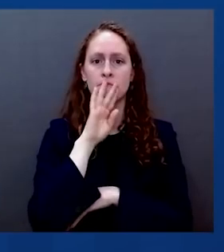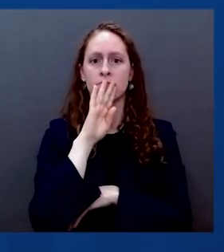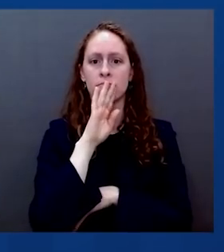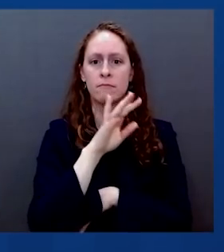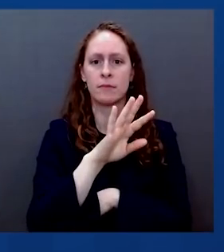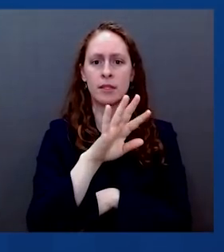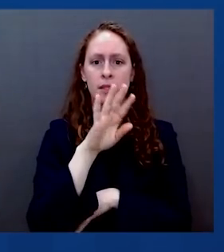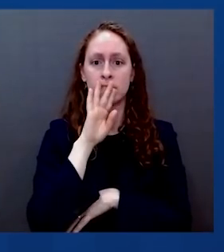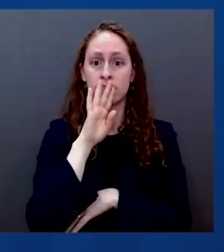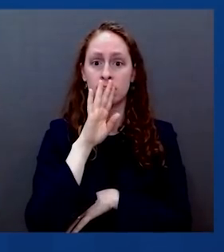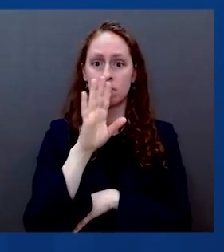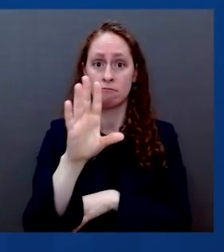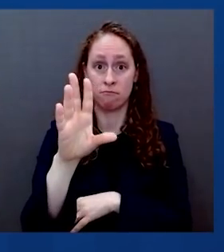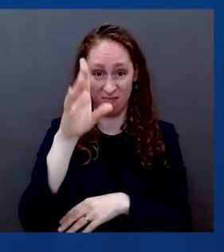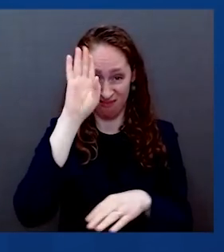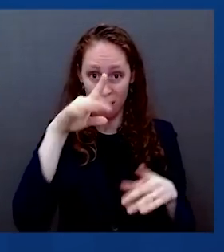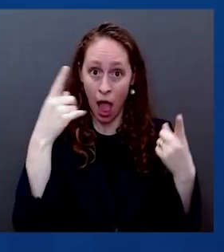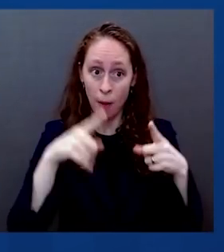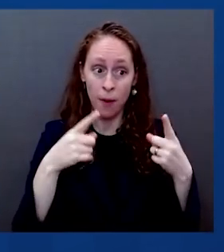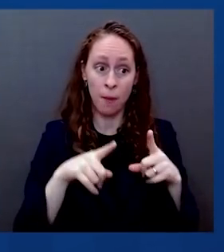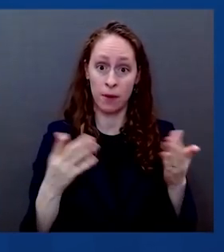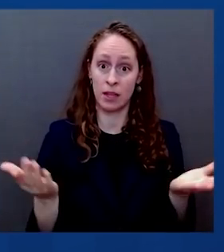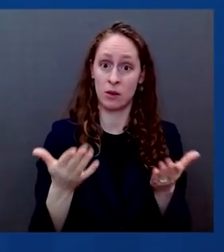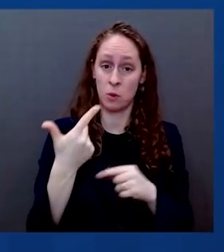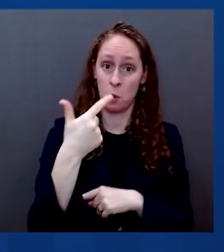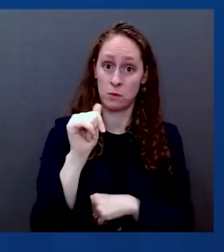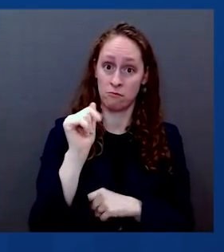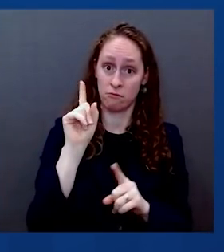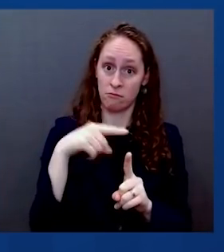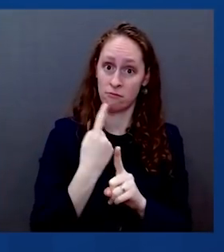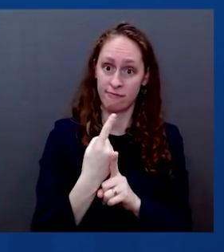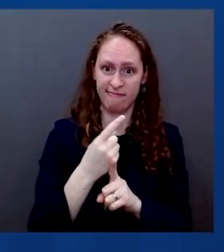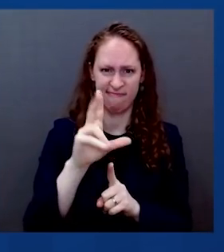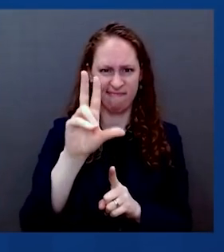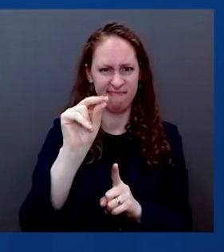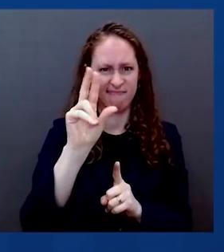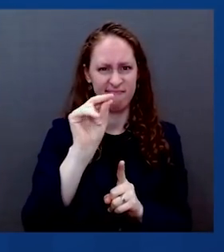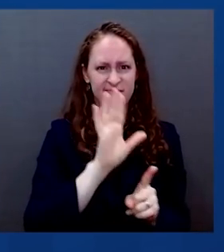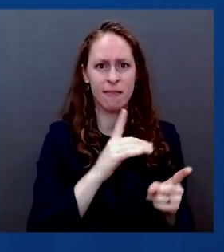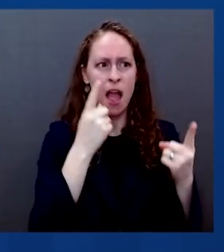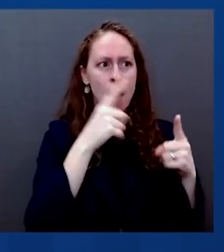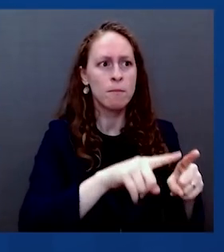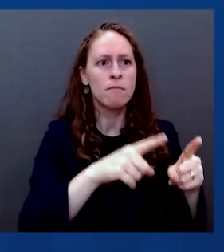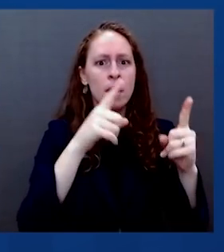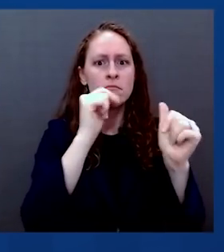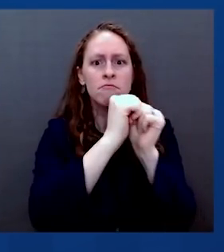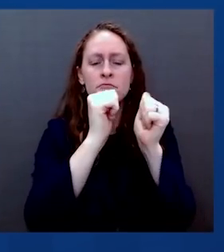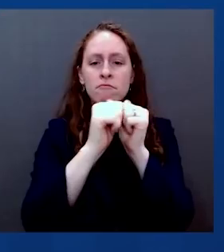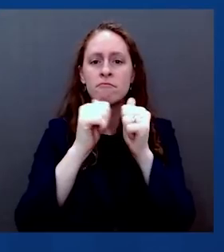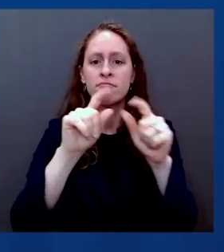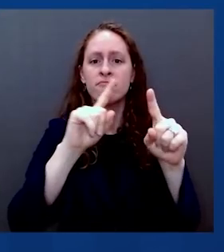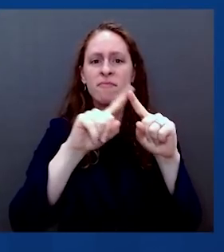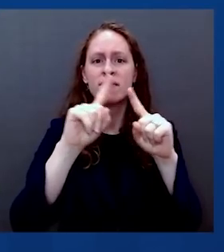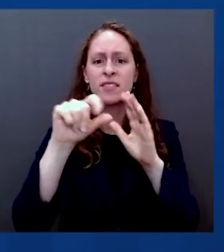for as many as 55 million Americans to vote. That is one out of six people in our country,